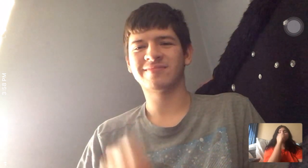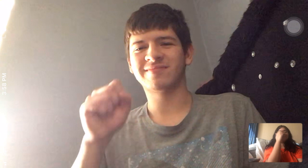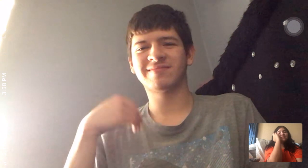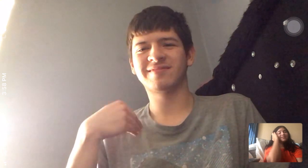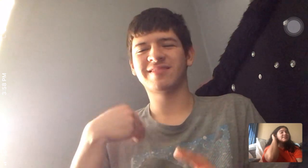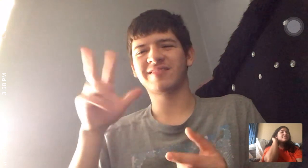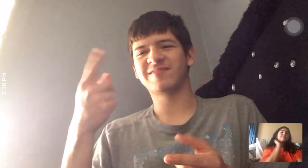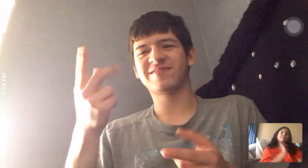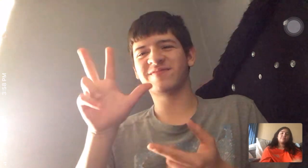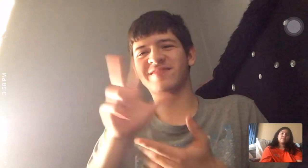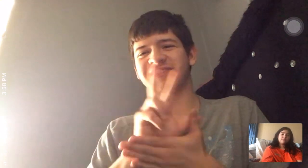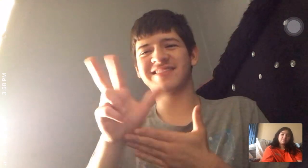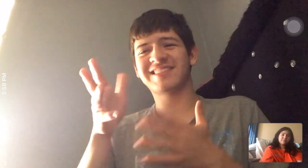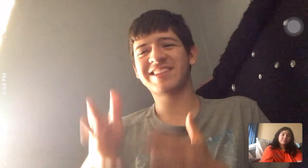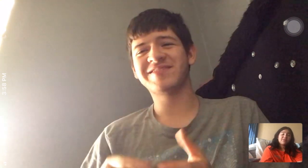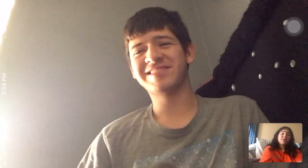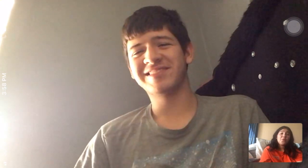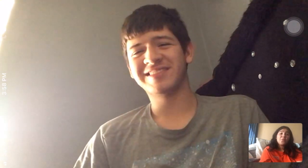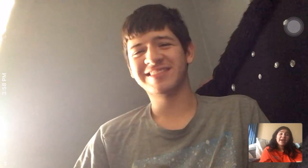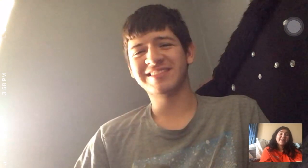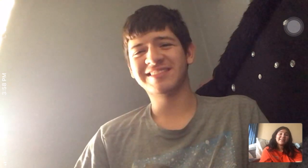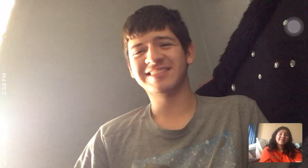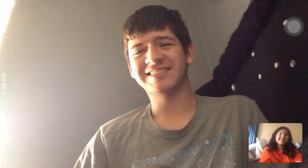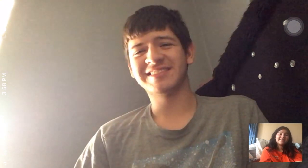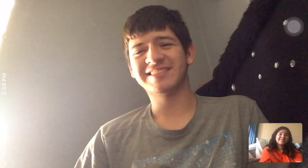ALEXIS Yeah, we only have three weeks left... ANA Right...